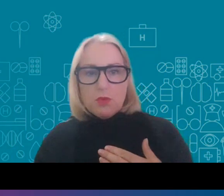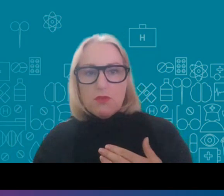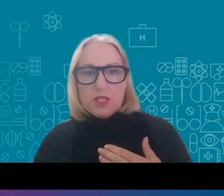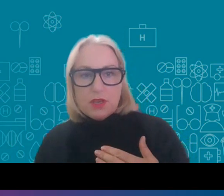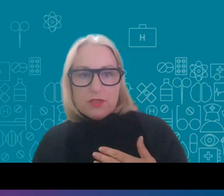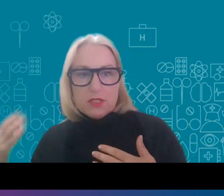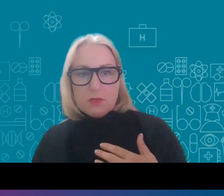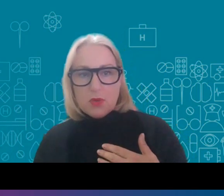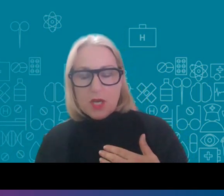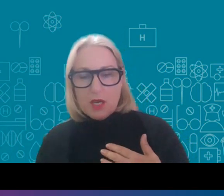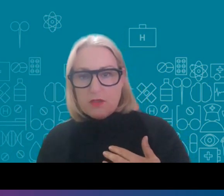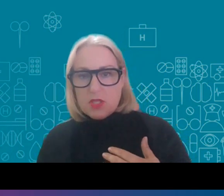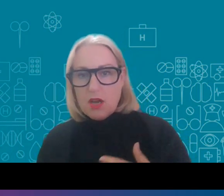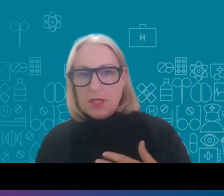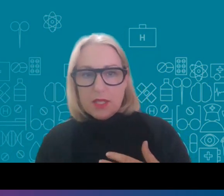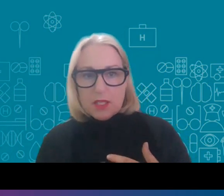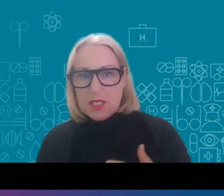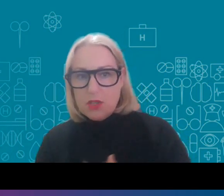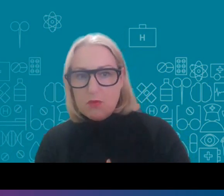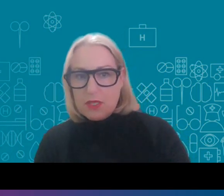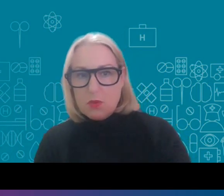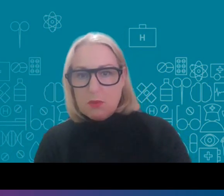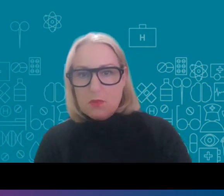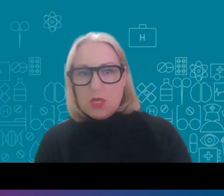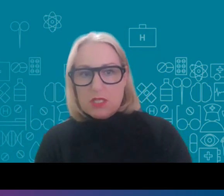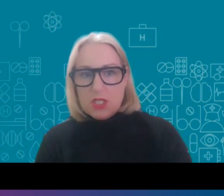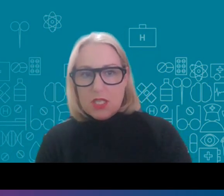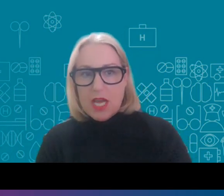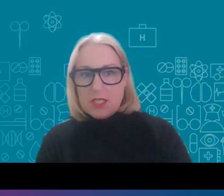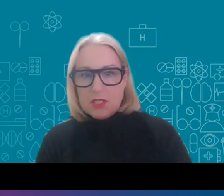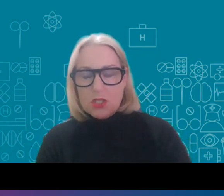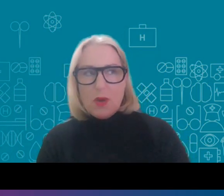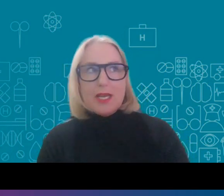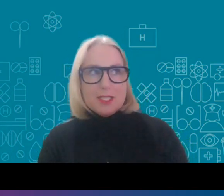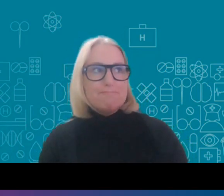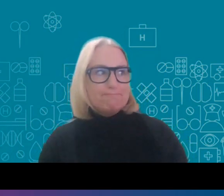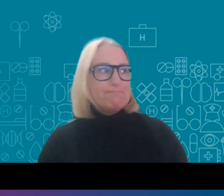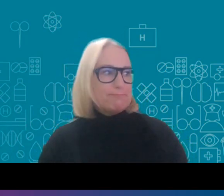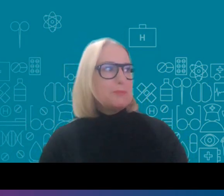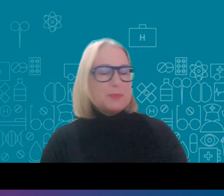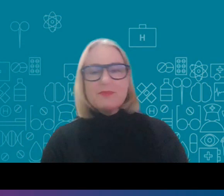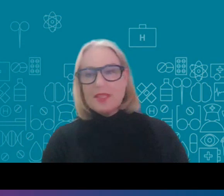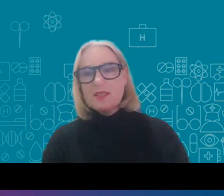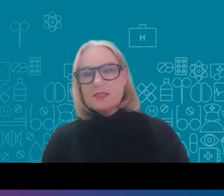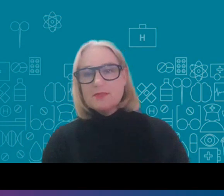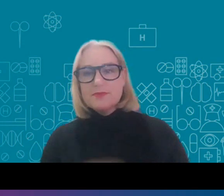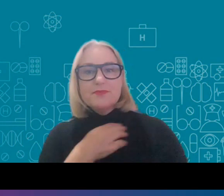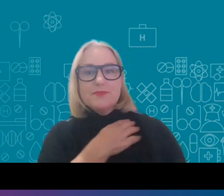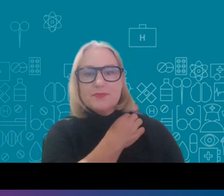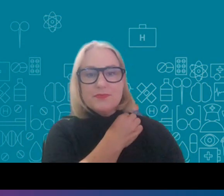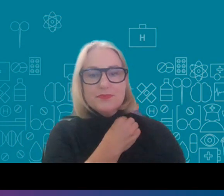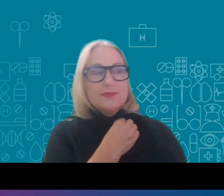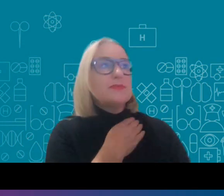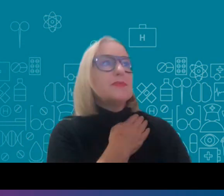Removing yourself as a supporter over time can continue once we transition under the new Act. Thanks Aimee.